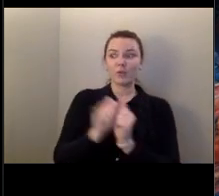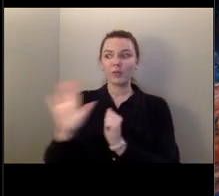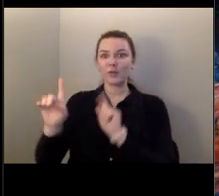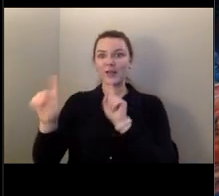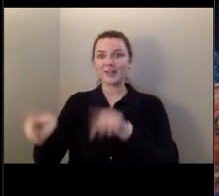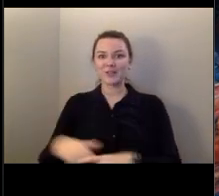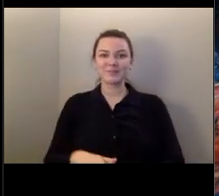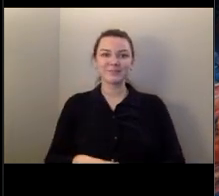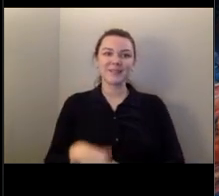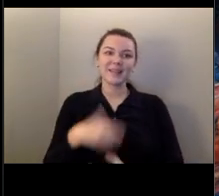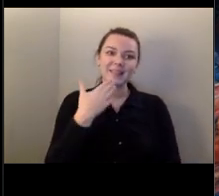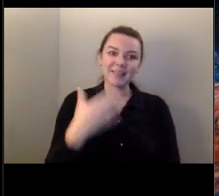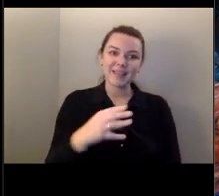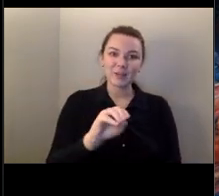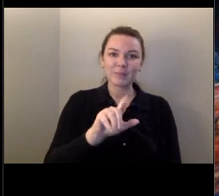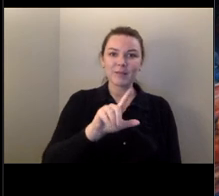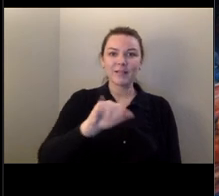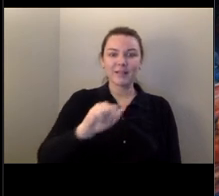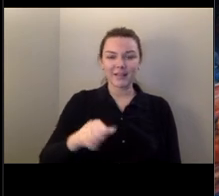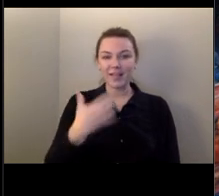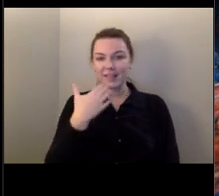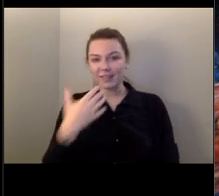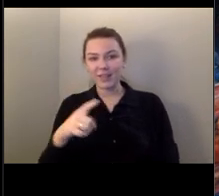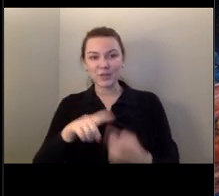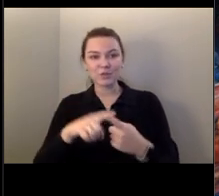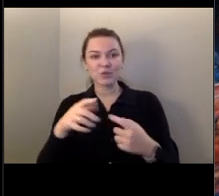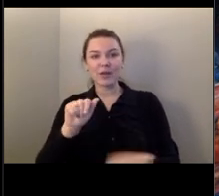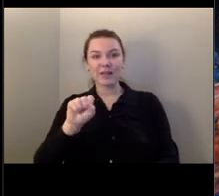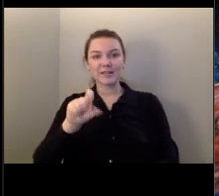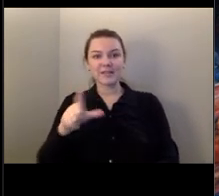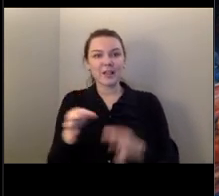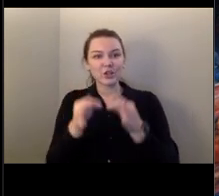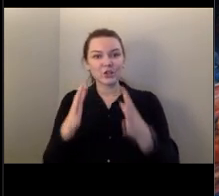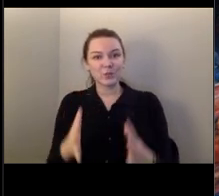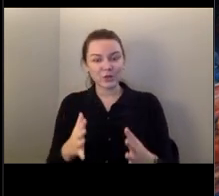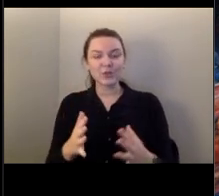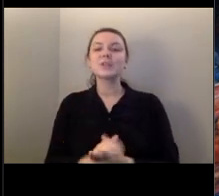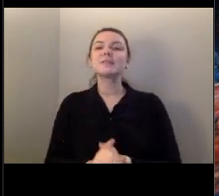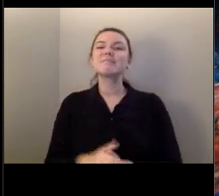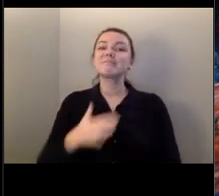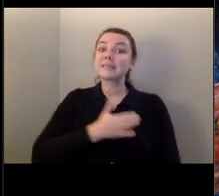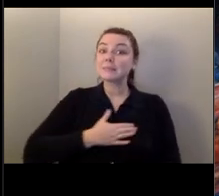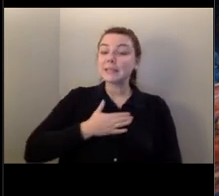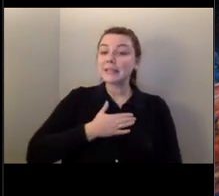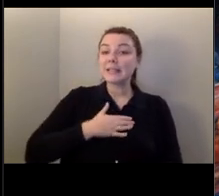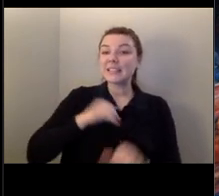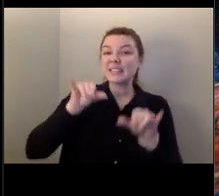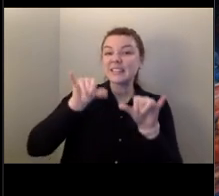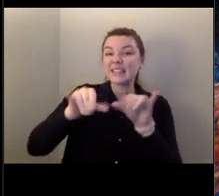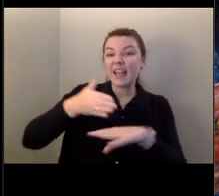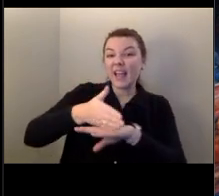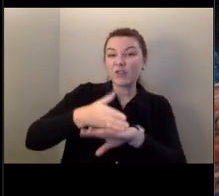And thank you to our American sign language interpreters. And please stay tuned for a post-webinar survey